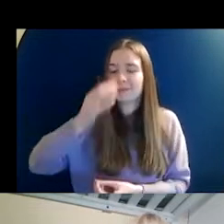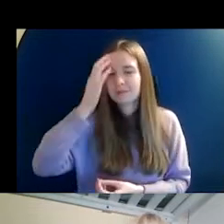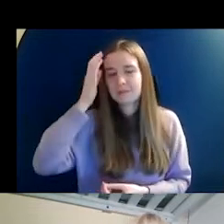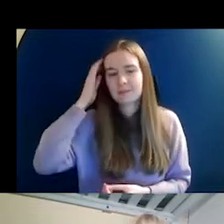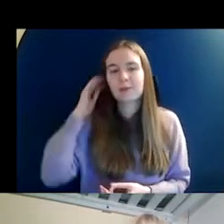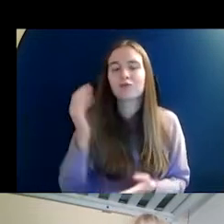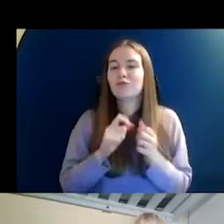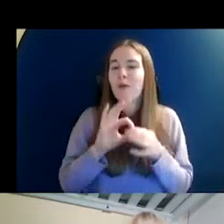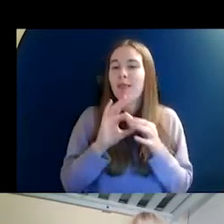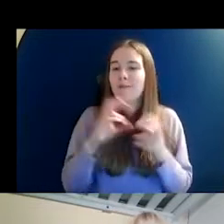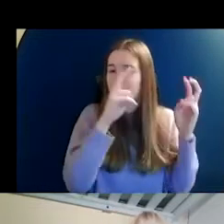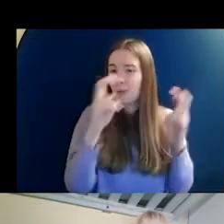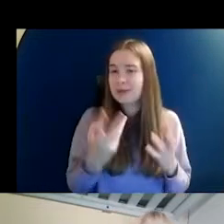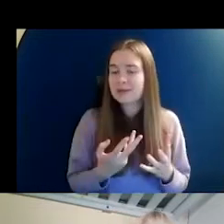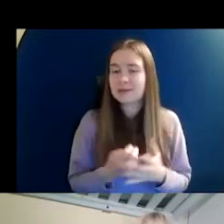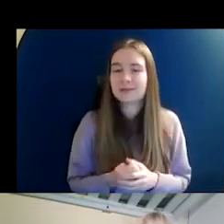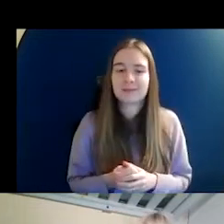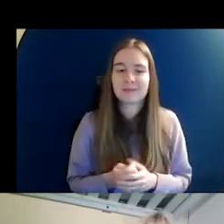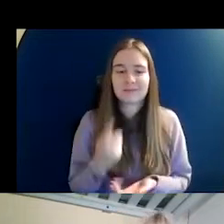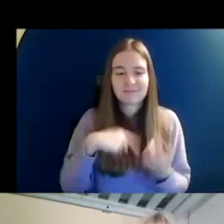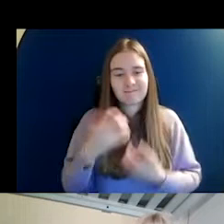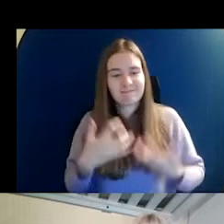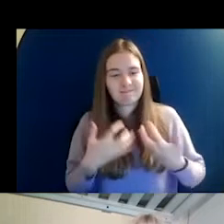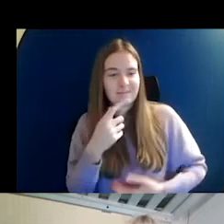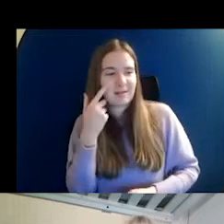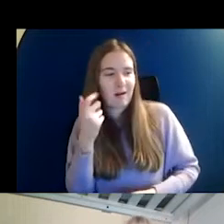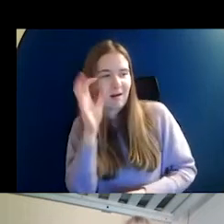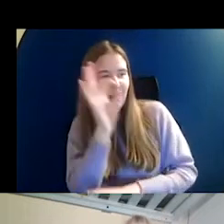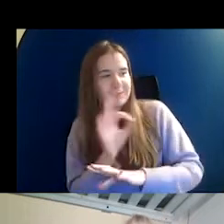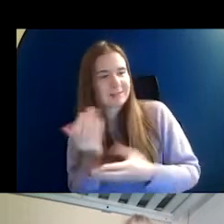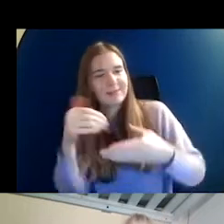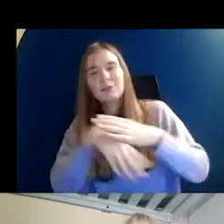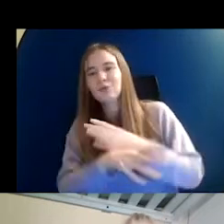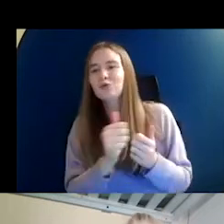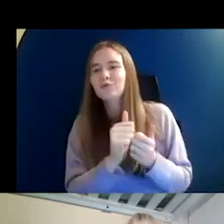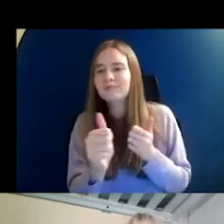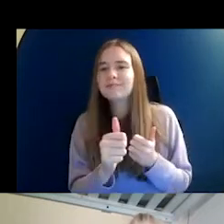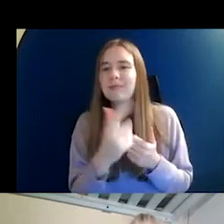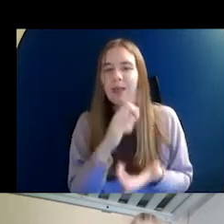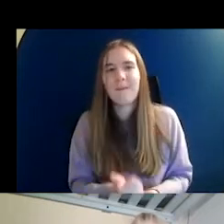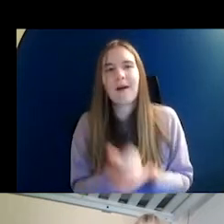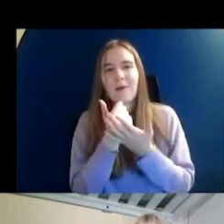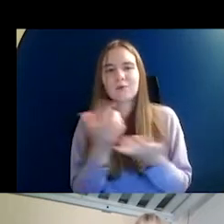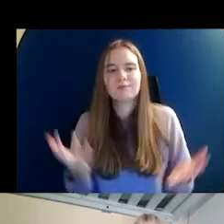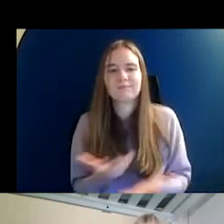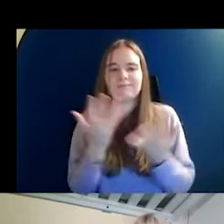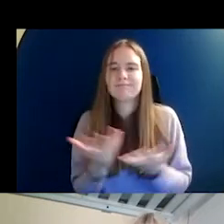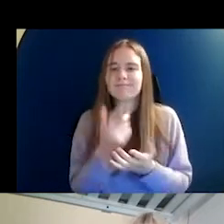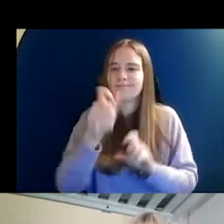So when these excited young architects are entering the industry, I think that they're really helping to push clients and other design team members